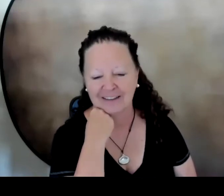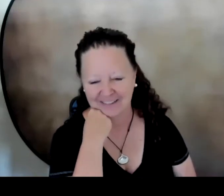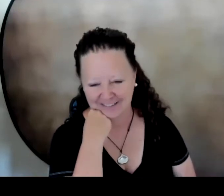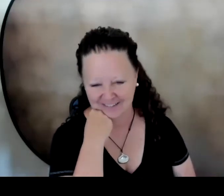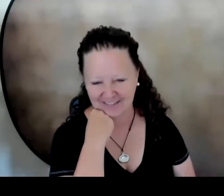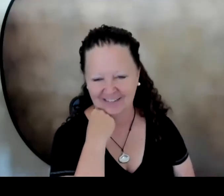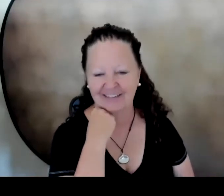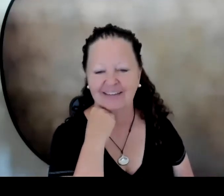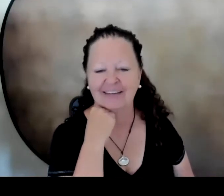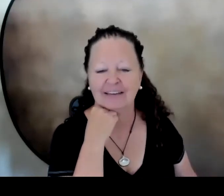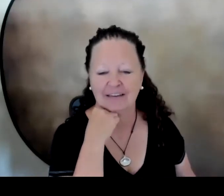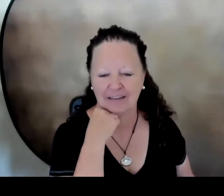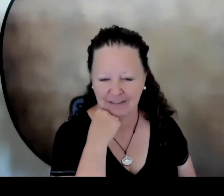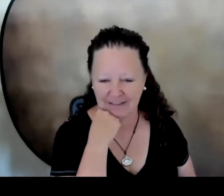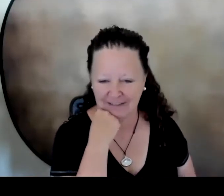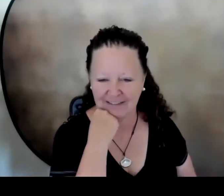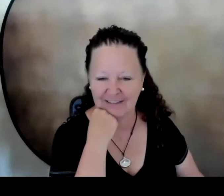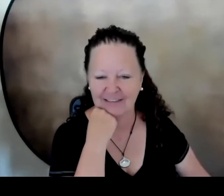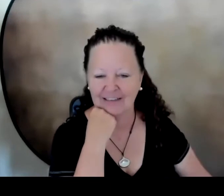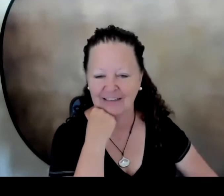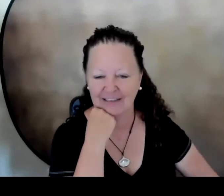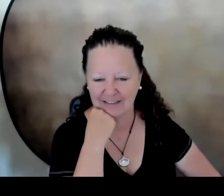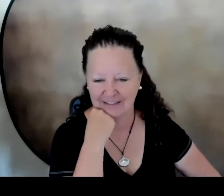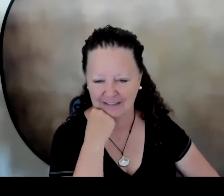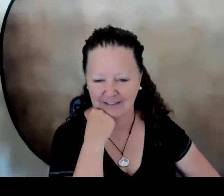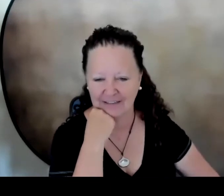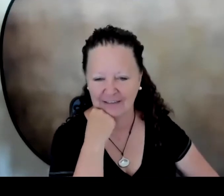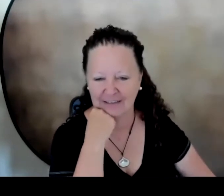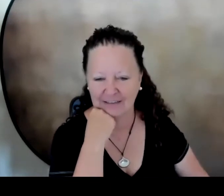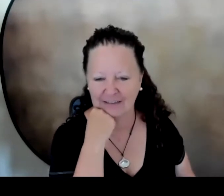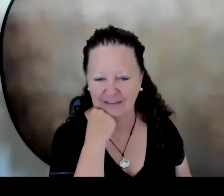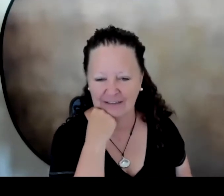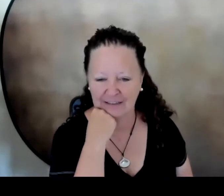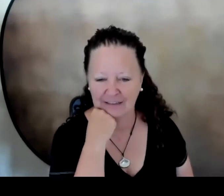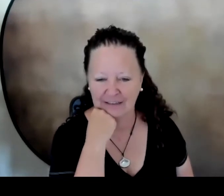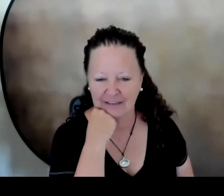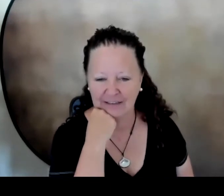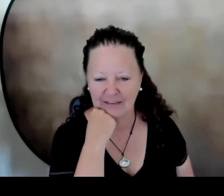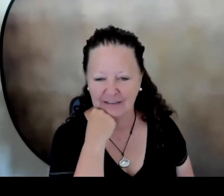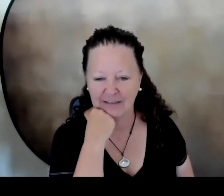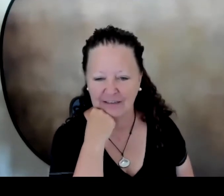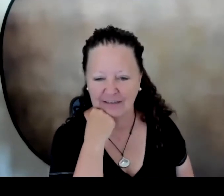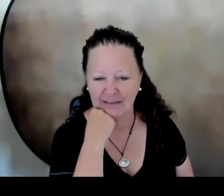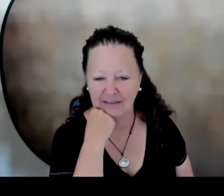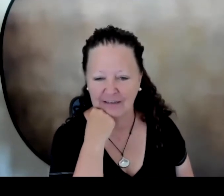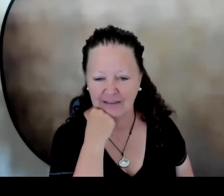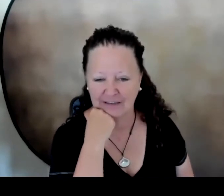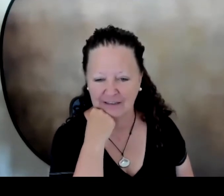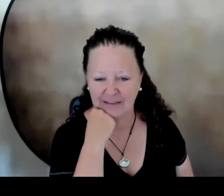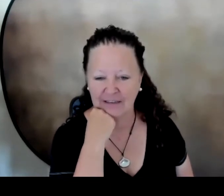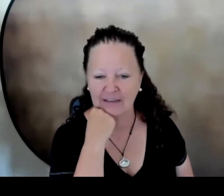fish with pork shoulder, sugar, little fish sauce probably, a little sugar.